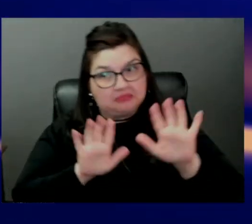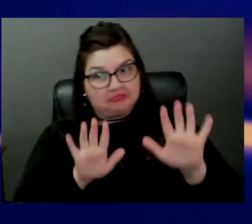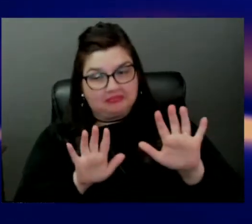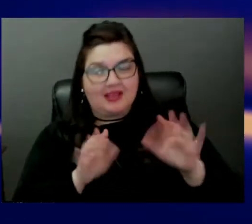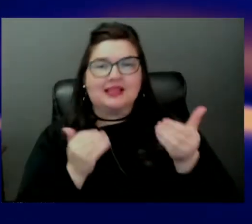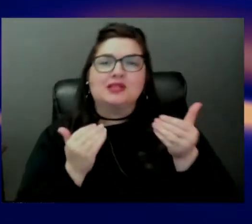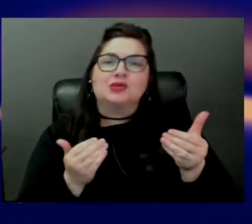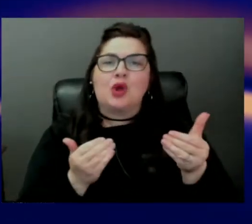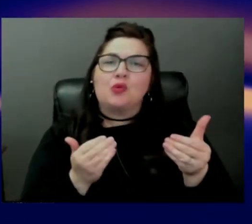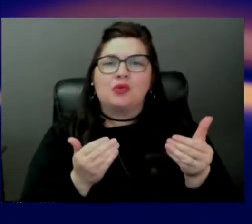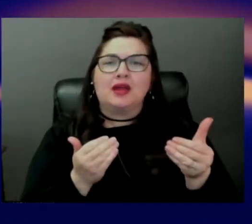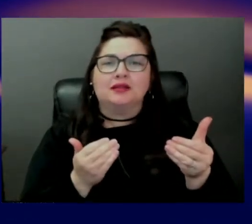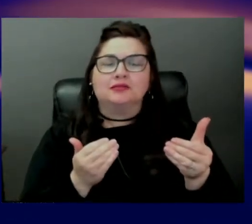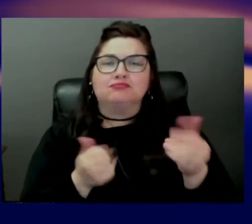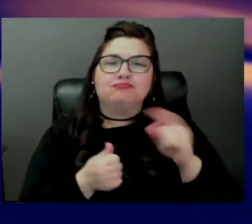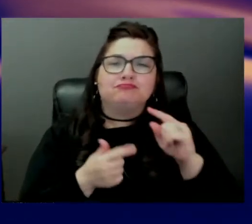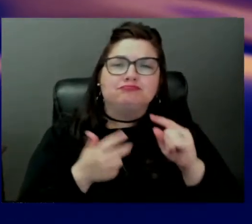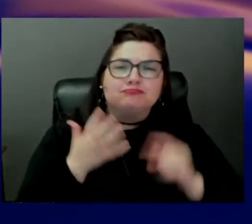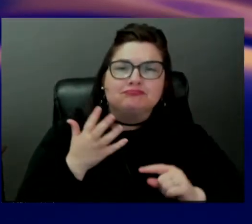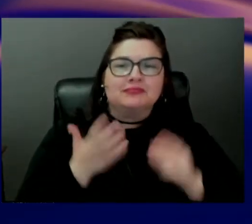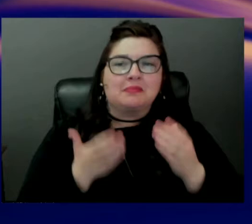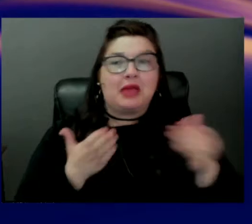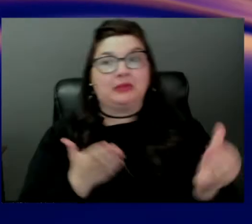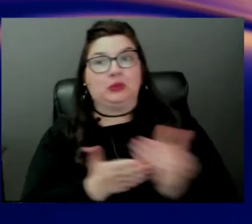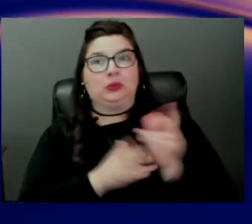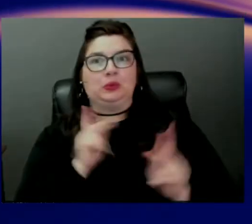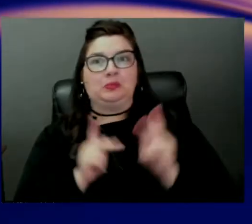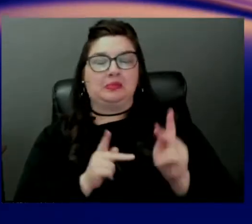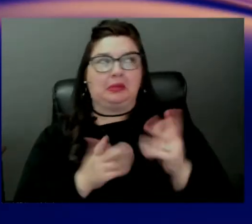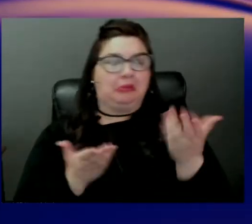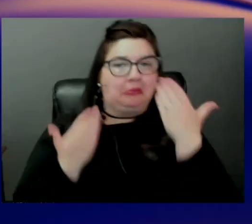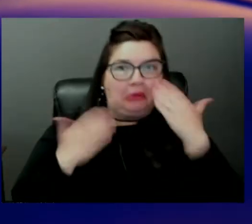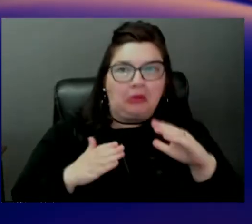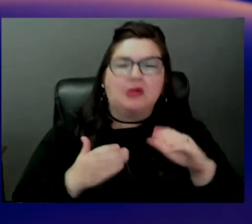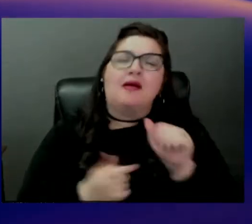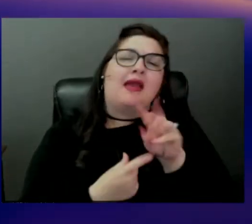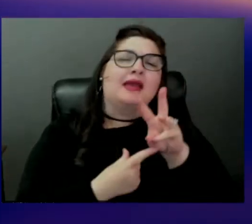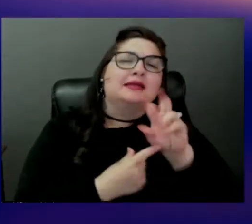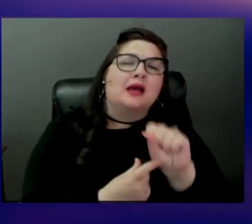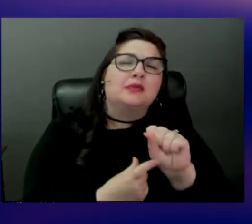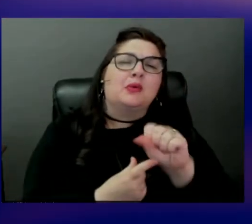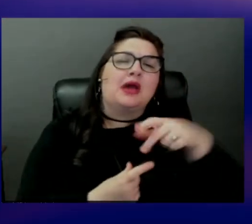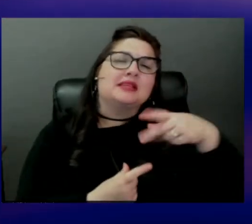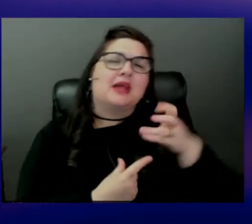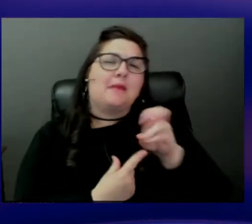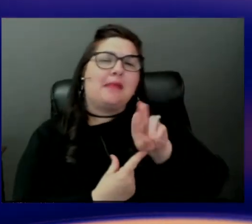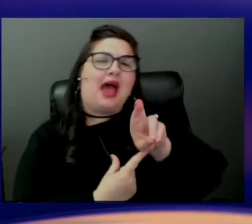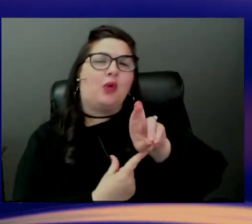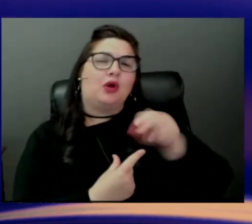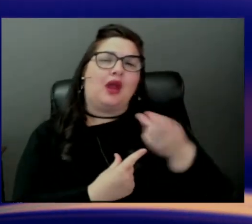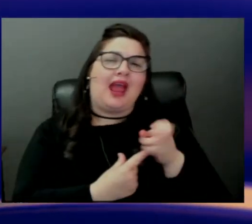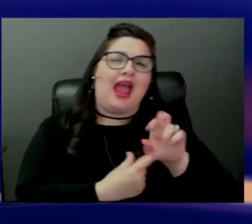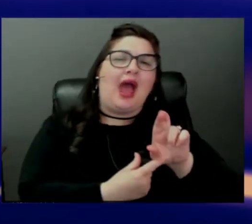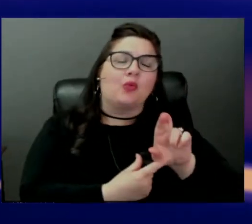just in case we got new people joining us as, as well. - Yeah. What is AWS Power Hour. So AWS power hour is a series that we have